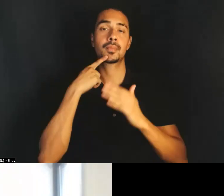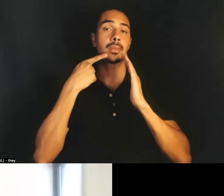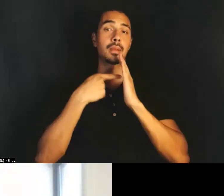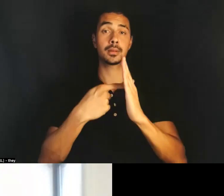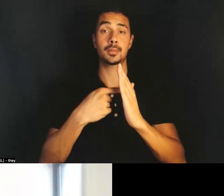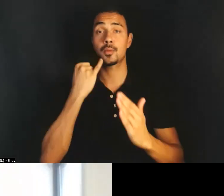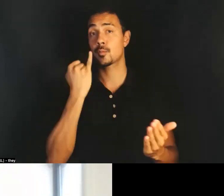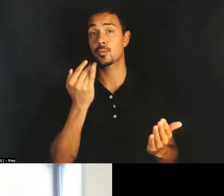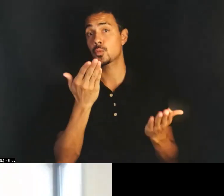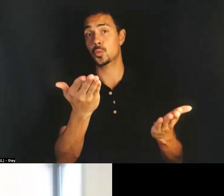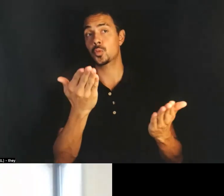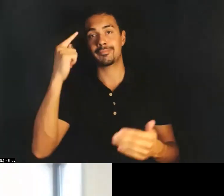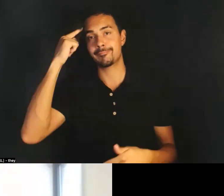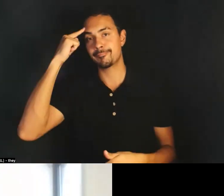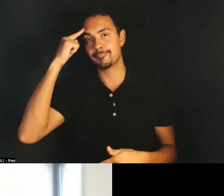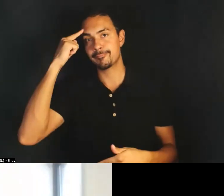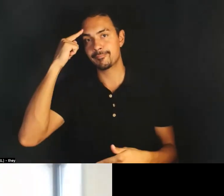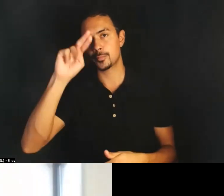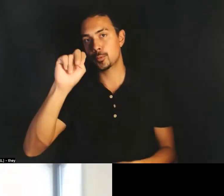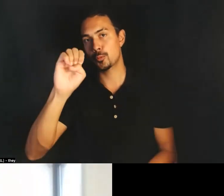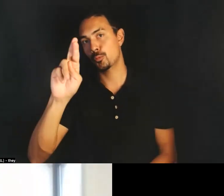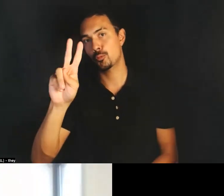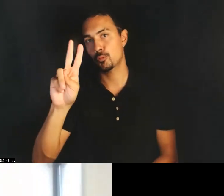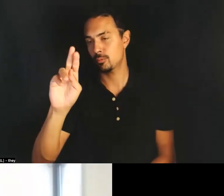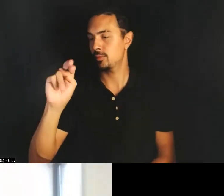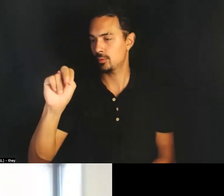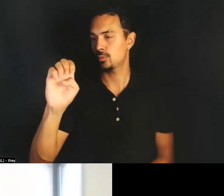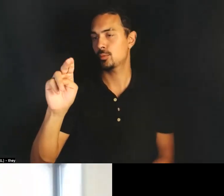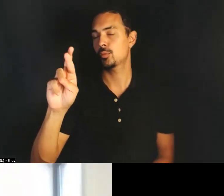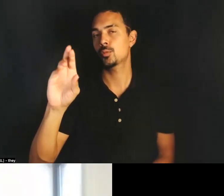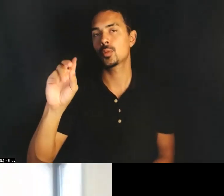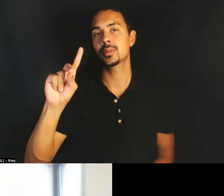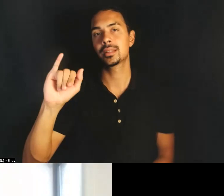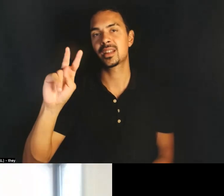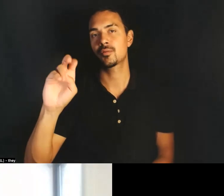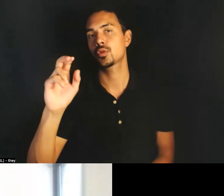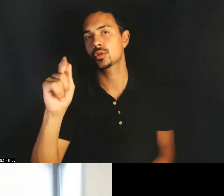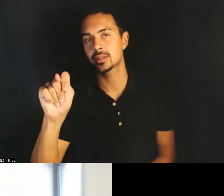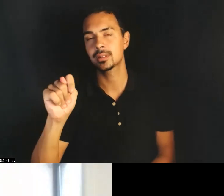seems to go with the idea of access. So for exhibit, if you are Neurodivergent and find